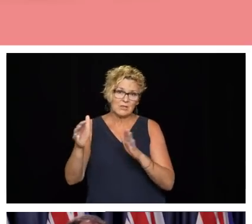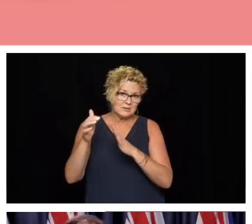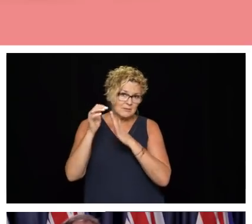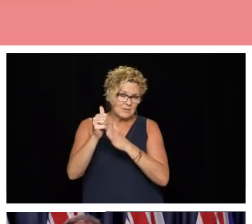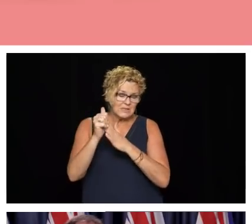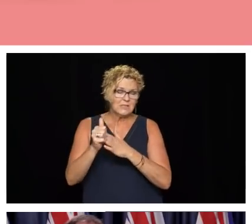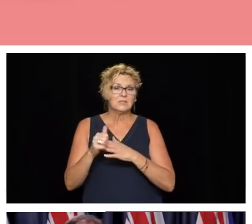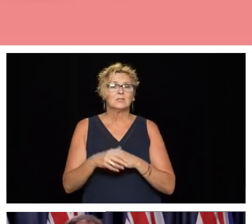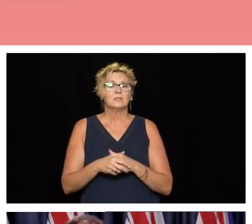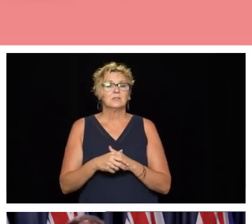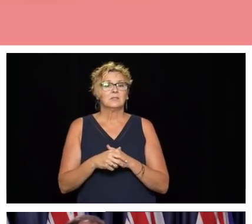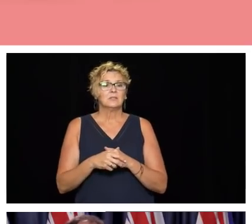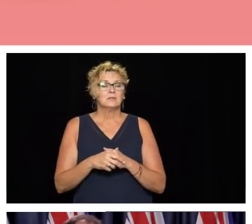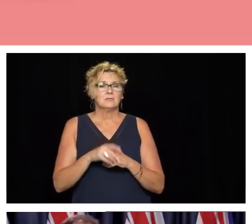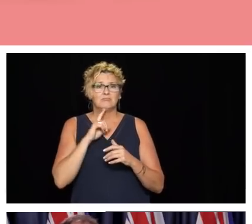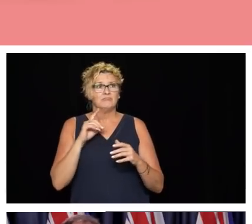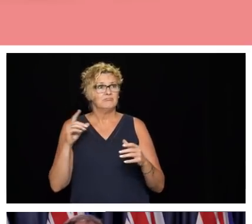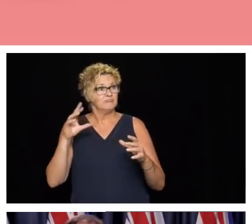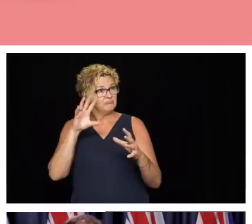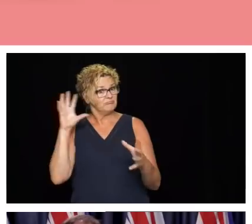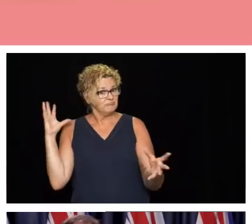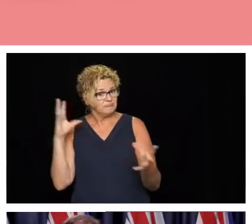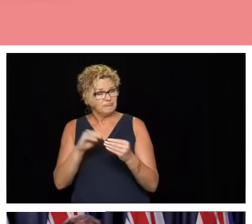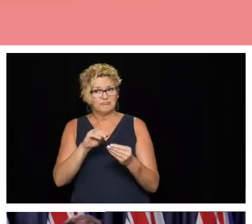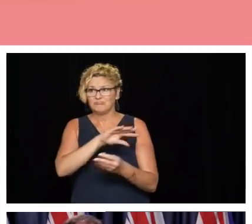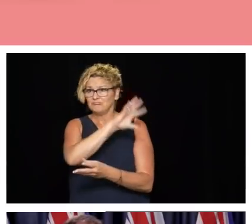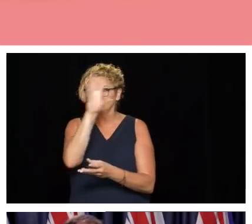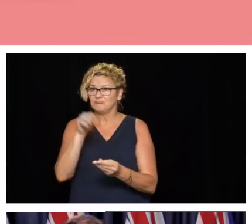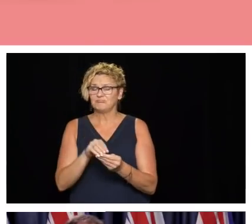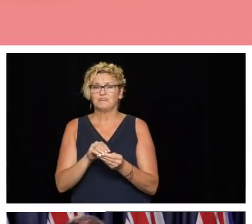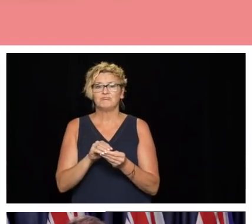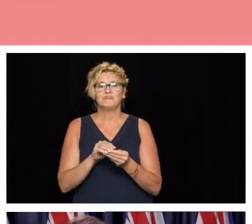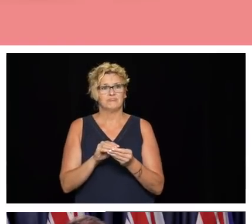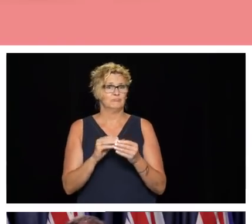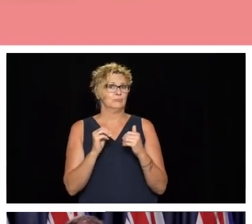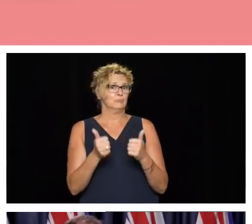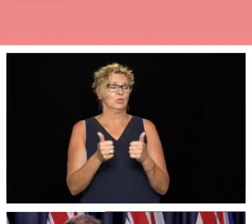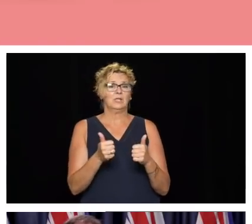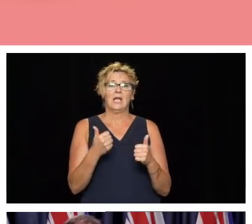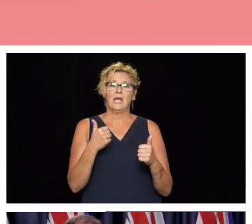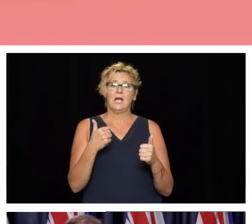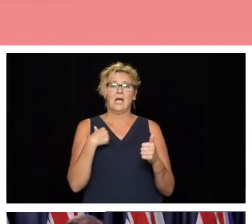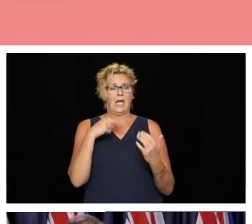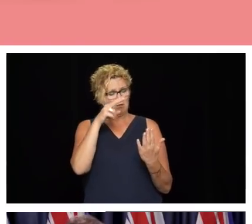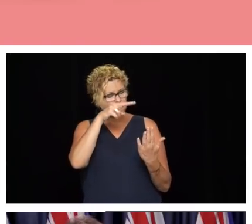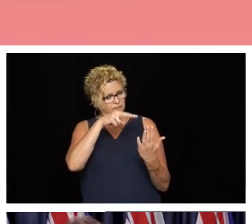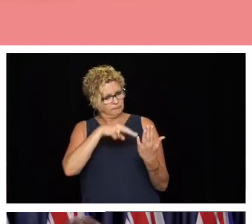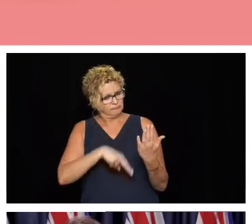commitment to public healthcare system that meets the needs of British Columbians when their needs are highest during a time